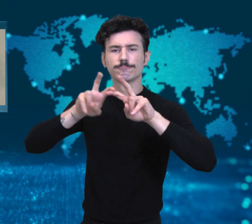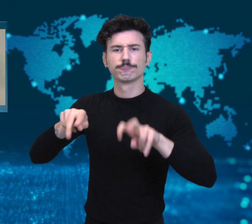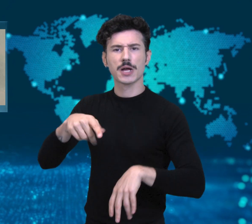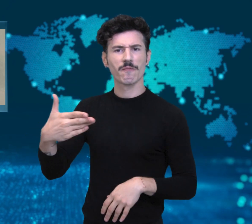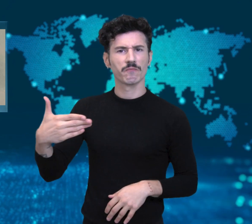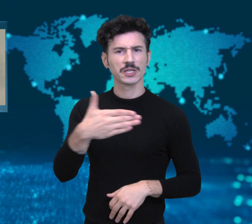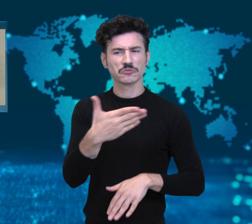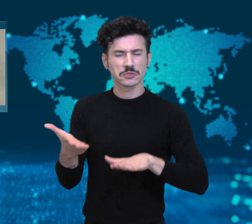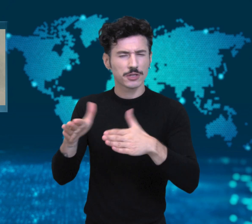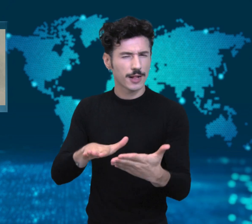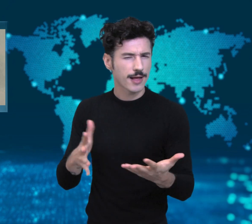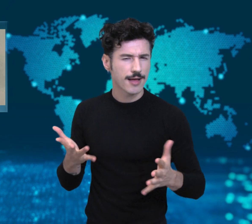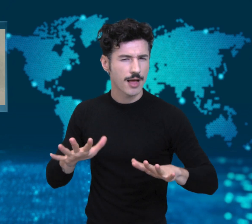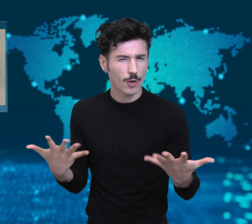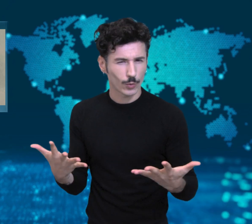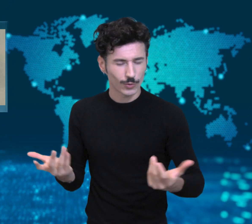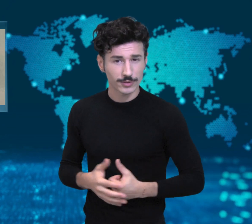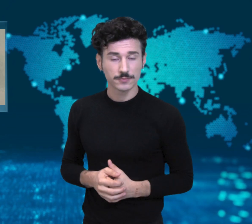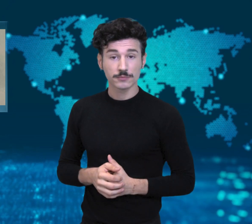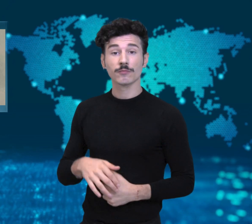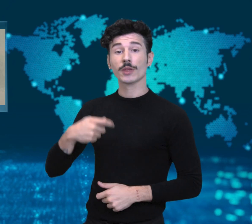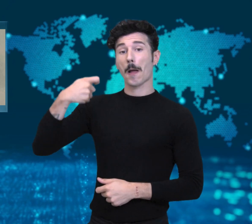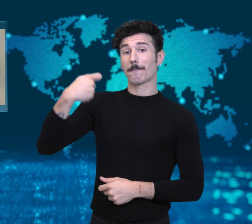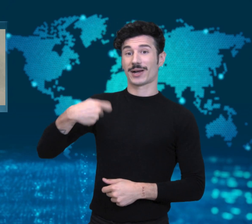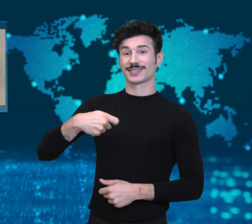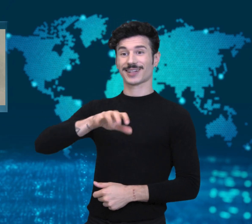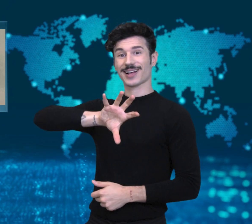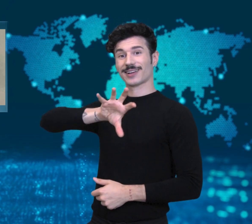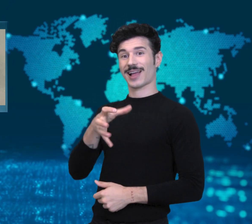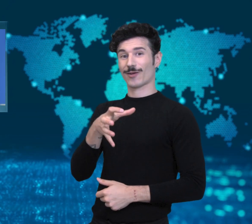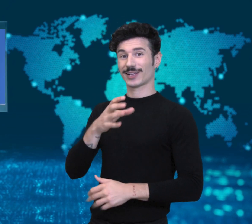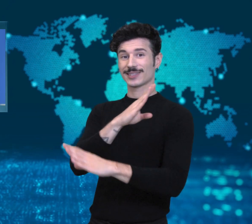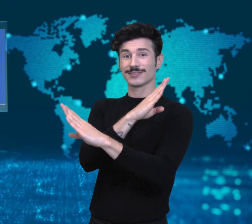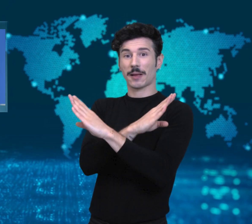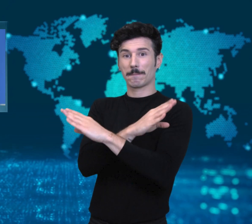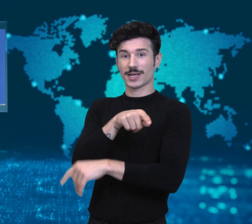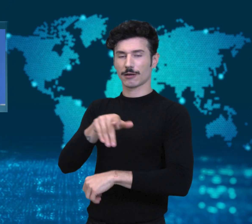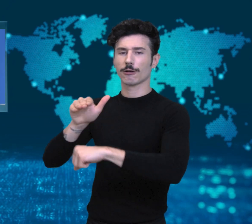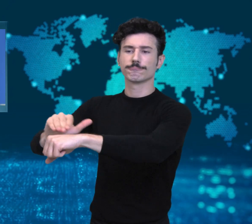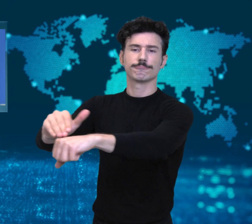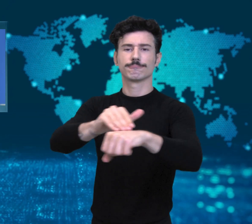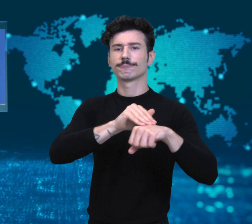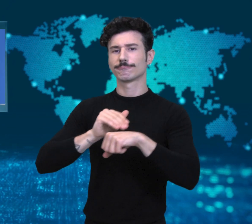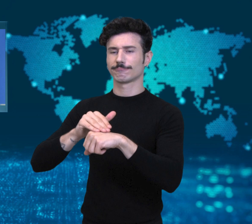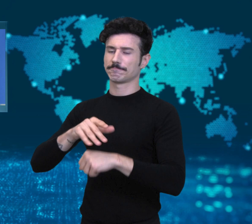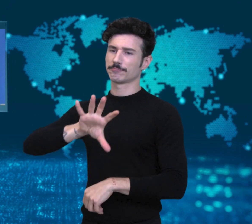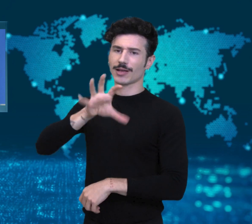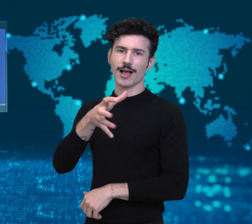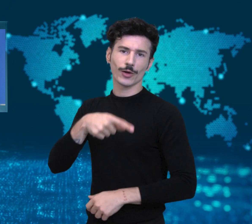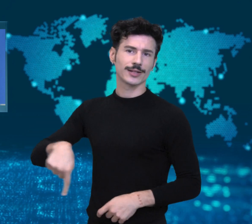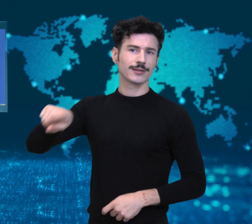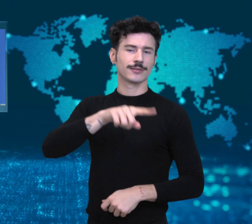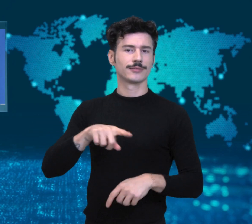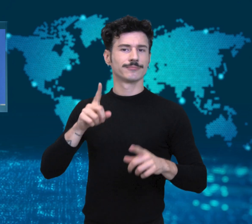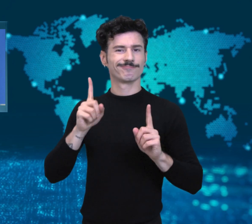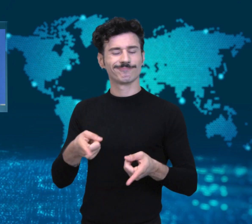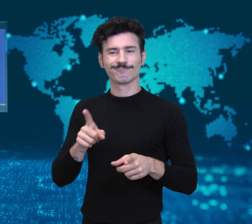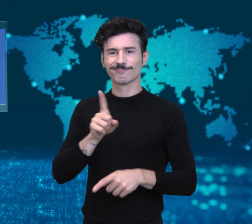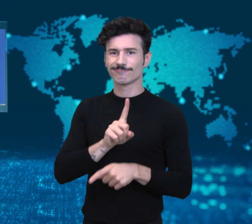Mafishi, which means “Big Fish,” was to be buried or embalmed,